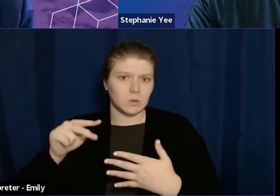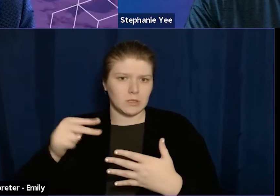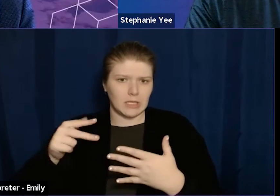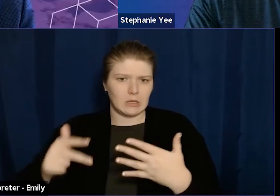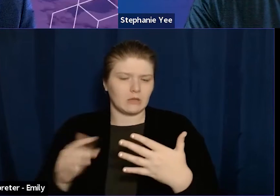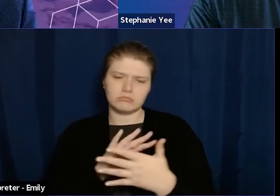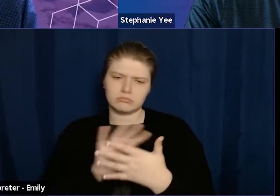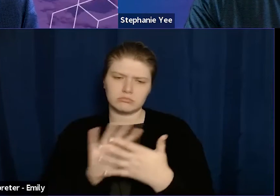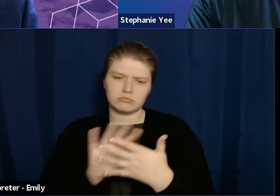Jeremy Leffler: Okay.